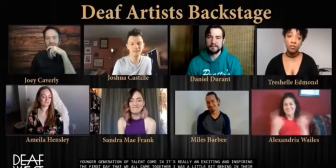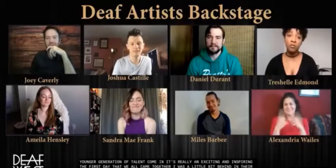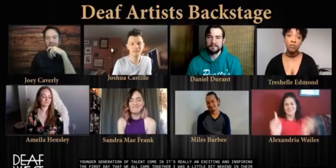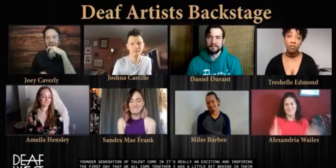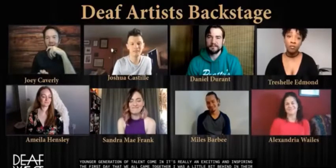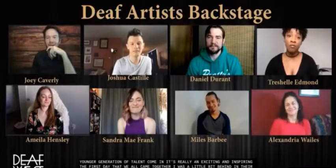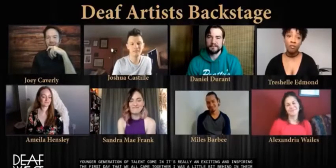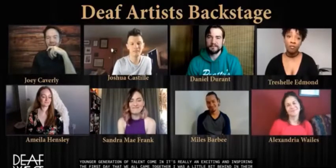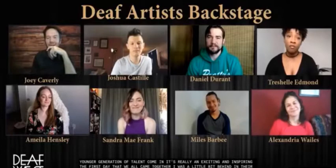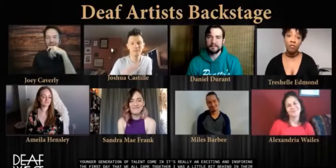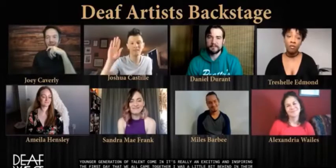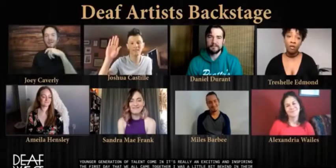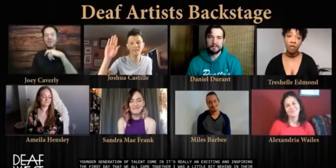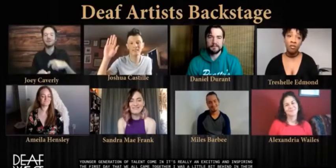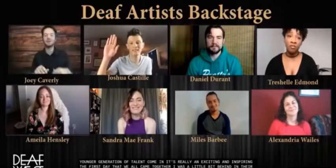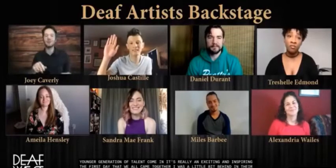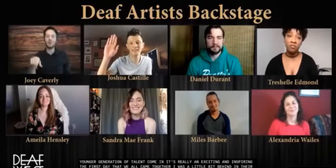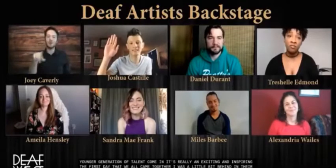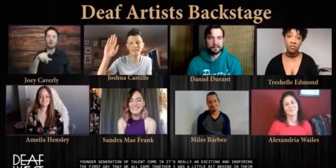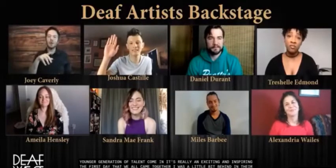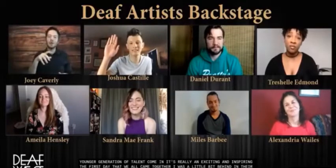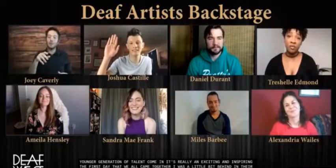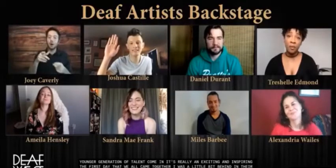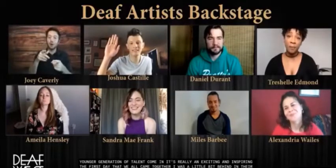I think each of them were their own gem in a way.